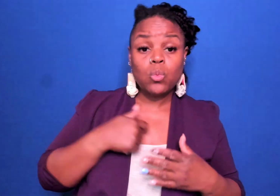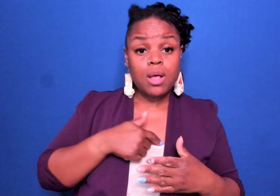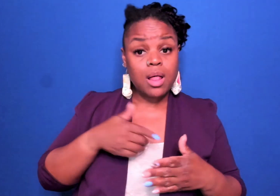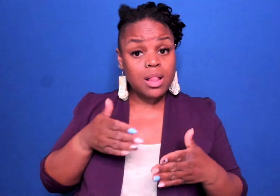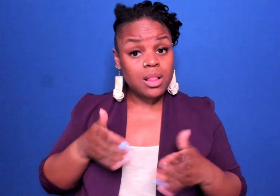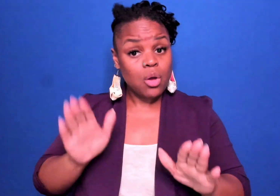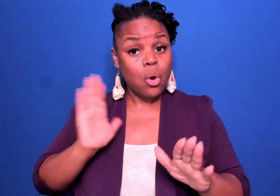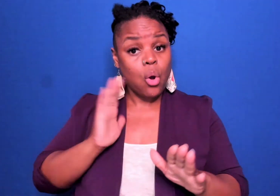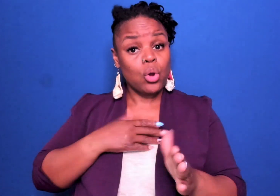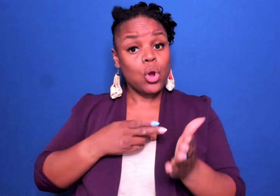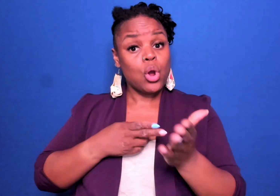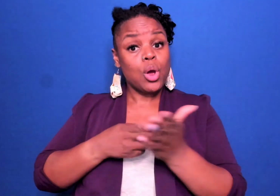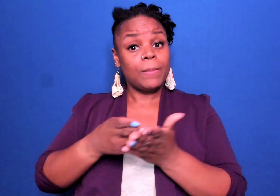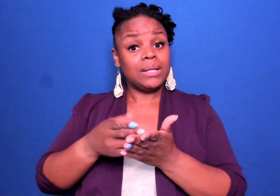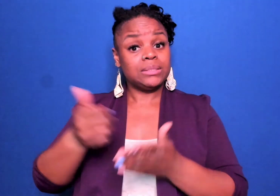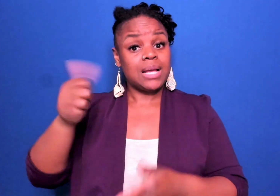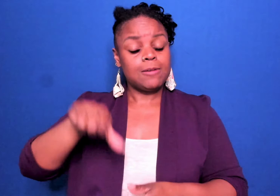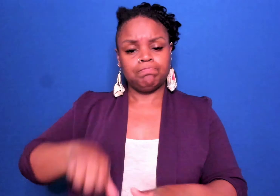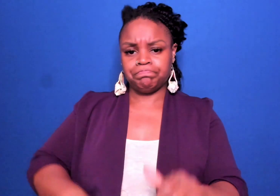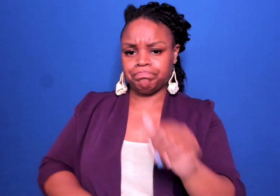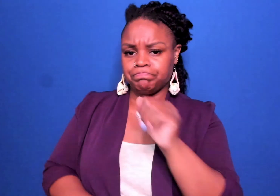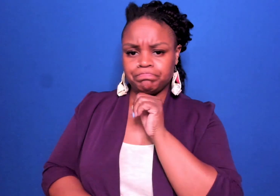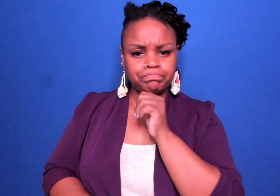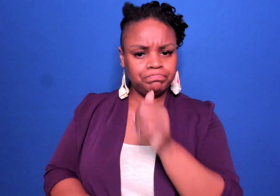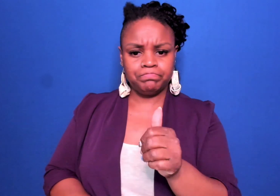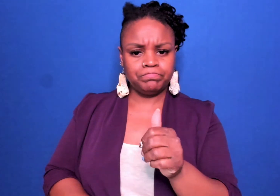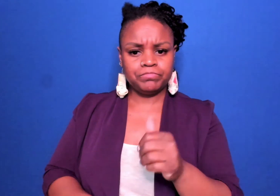and we will not allow our autonomy to be denied.